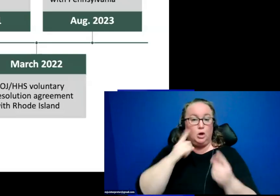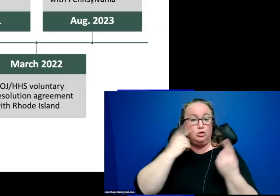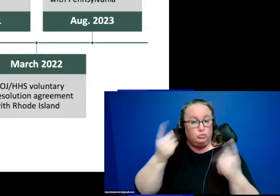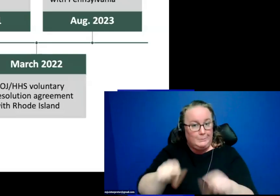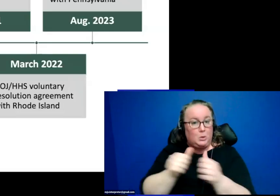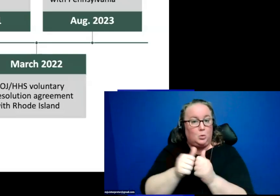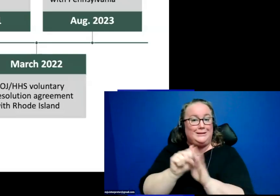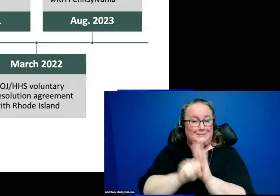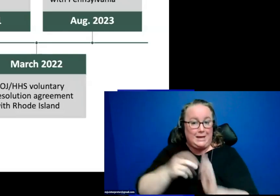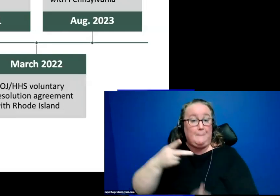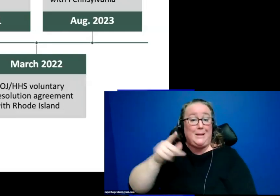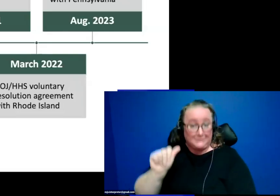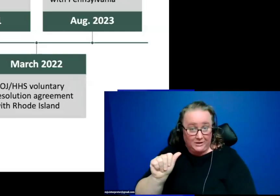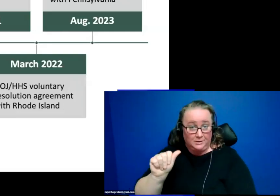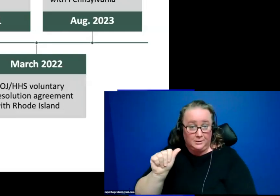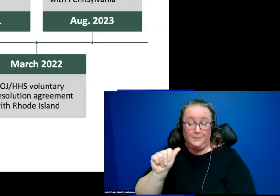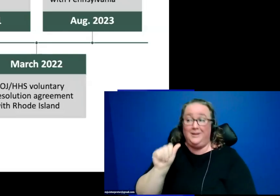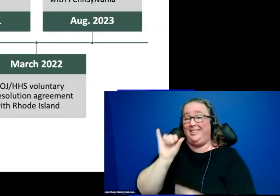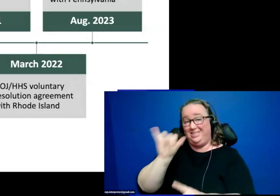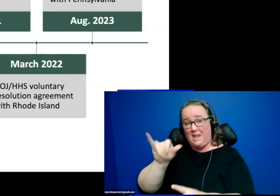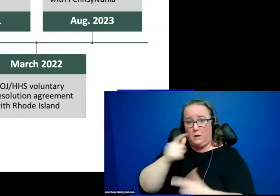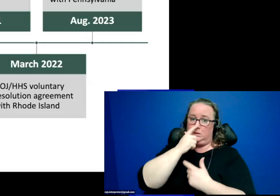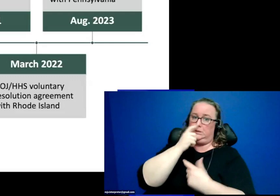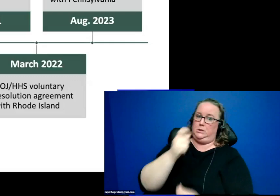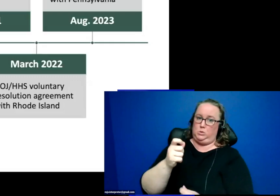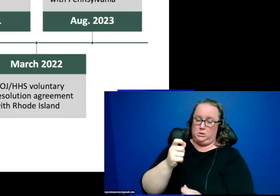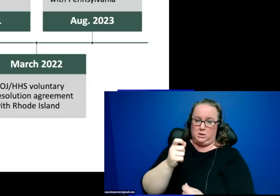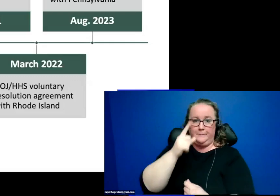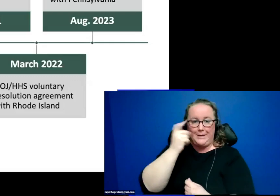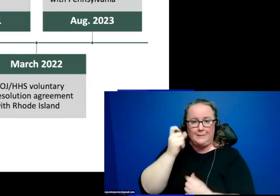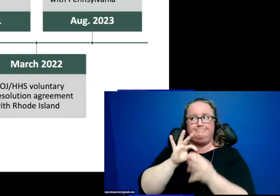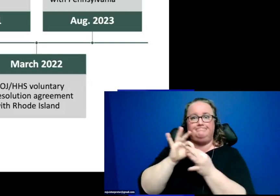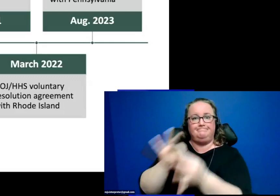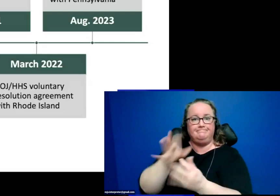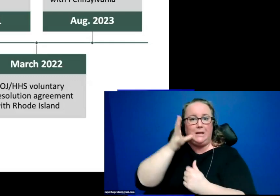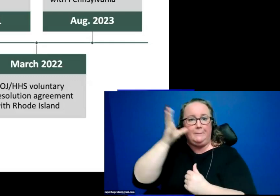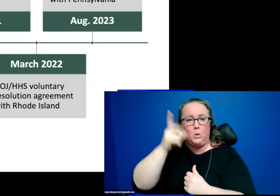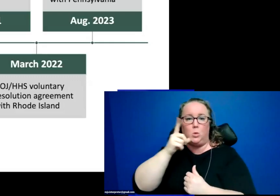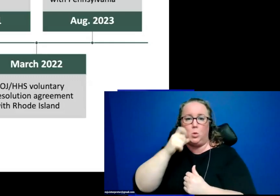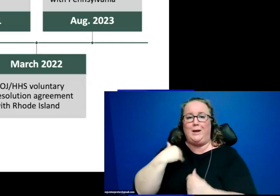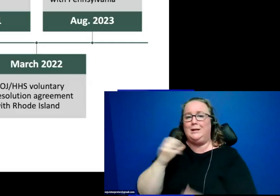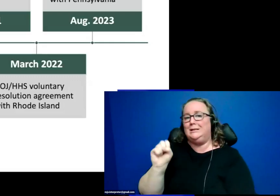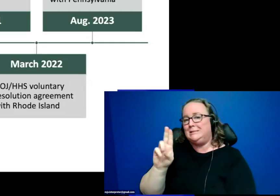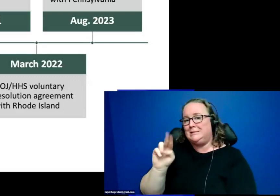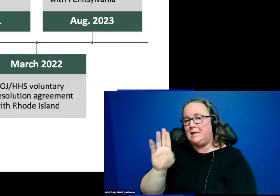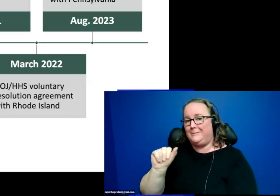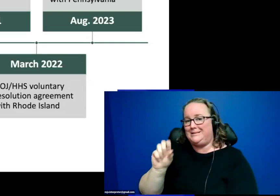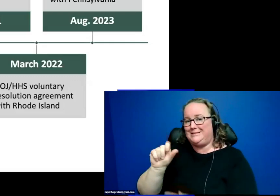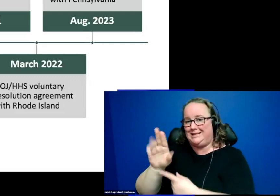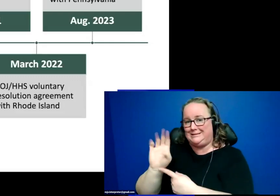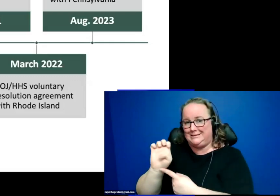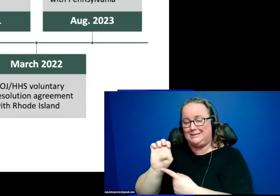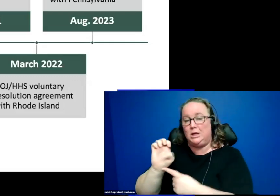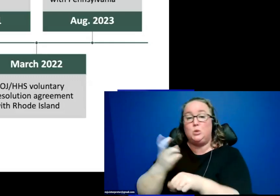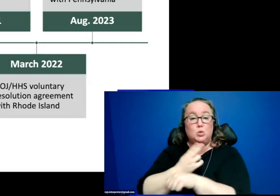Pennsylvania and this one was interesting because it related to parents who had substance use disorders, and that's something that Kavya mentioned